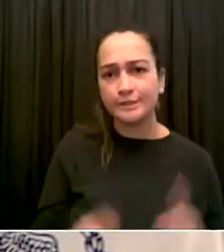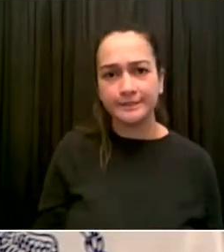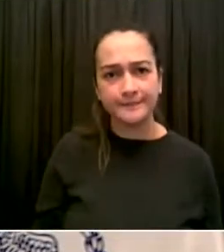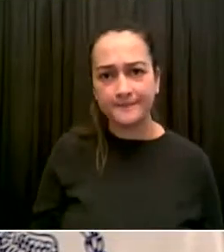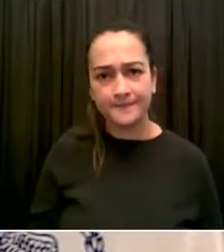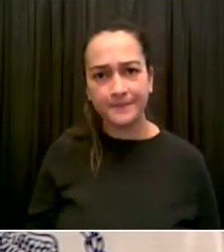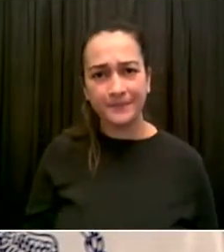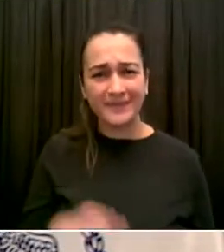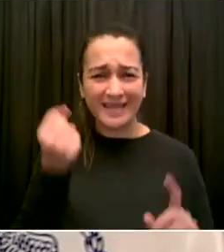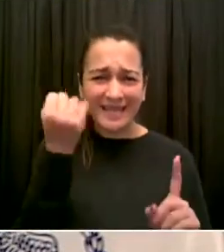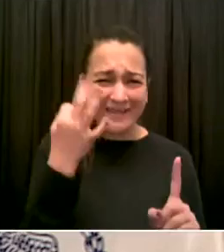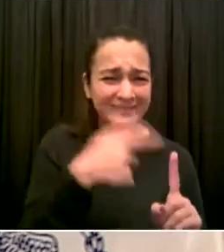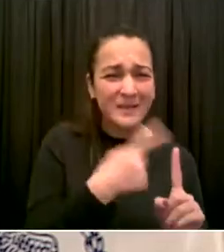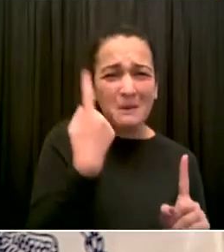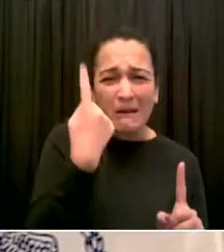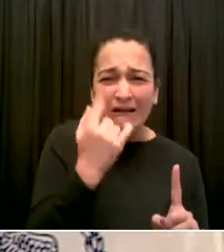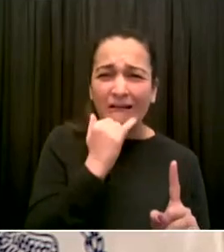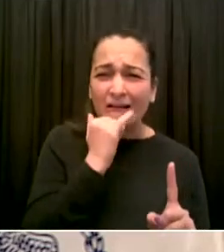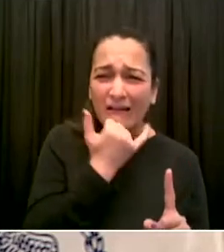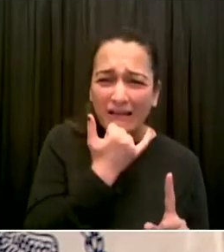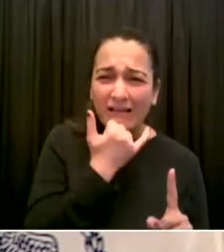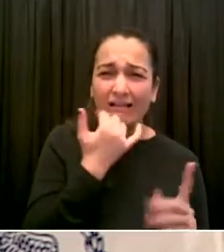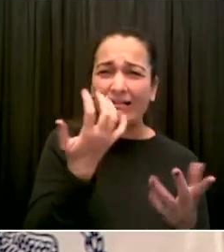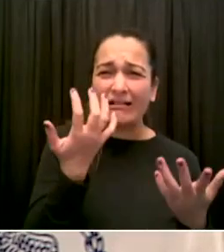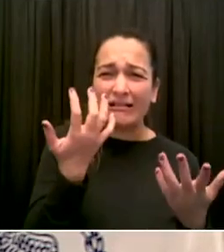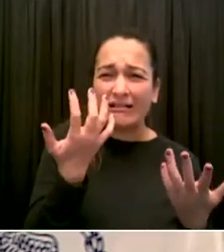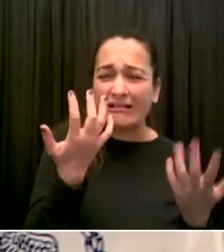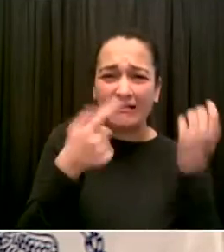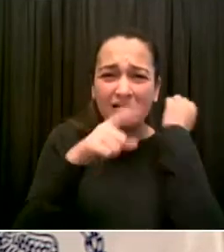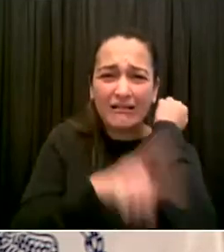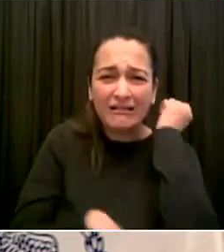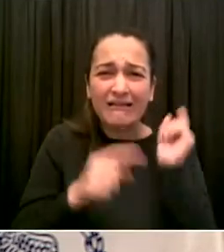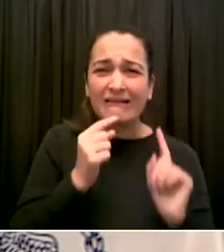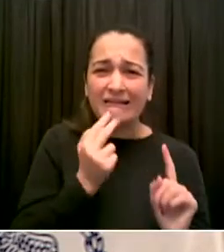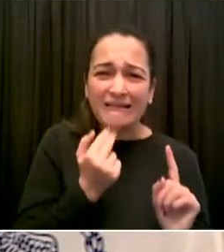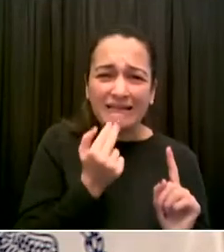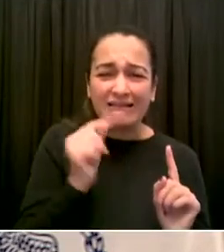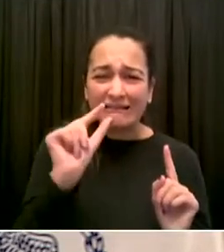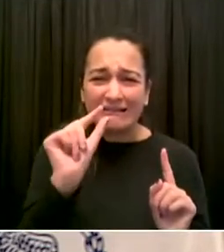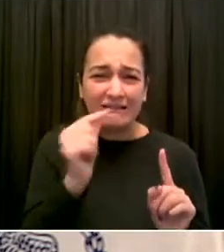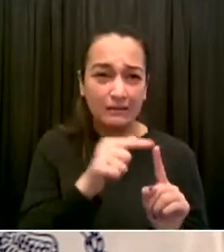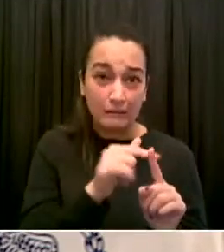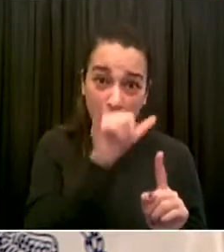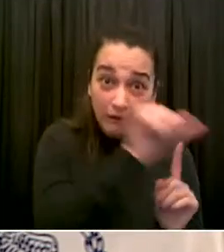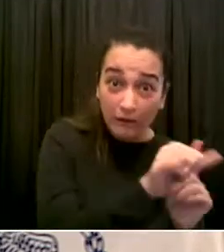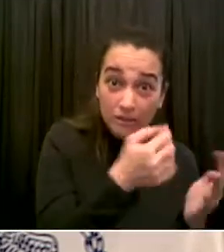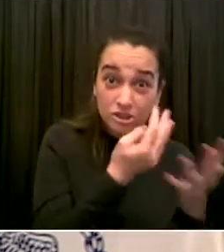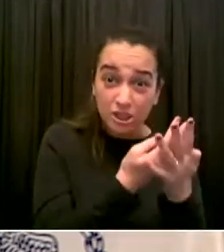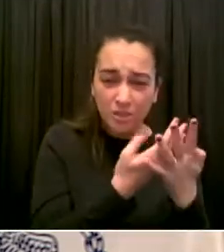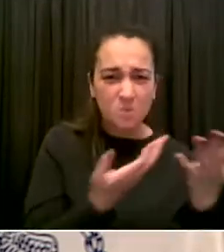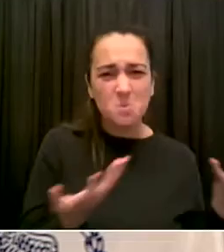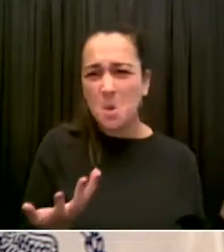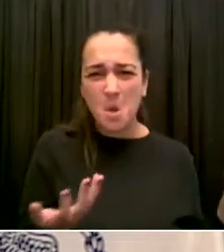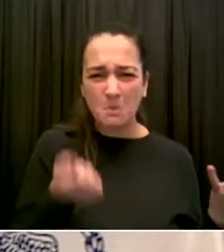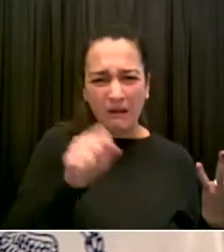NYPD LED THE WAY, FEWER ARRESTS, WE ENDED THE ERA OF MASS INCARCERATION AND DROVE